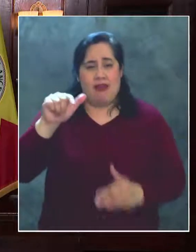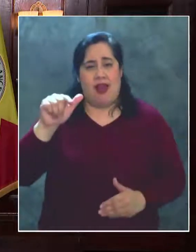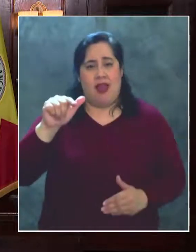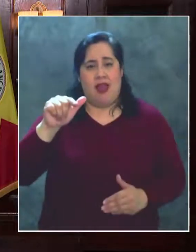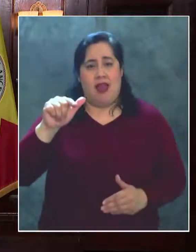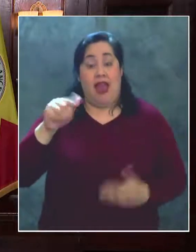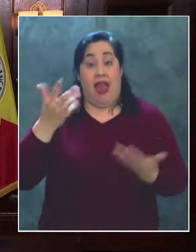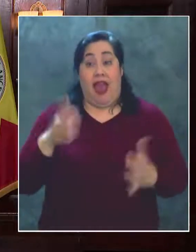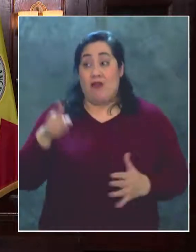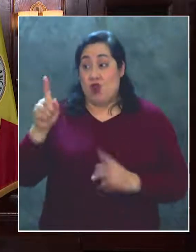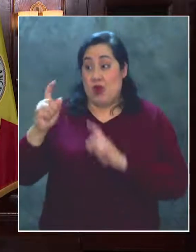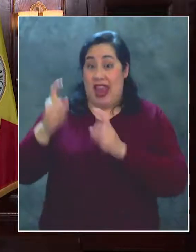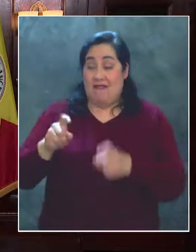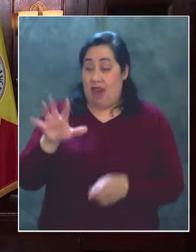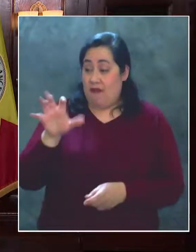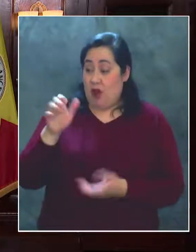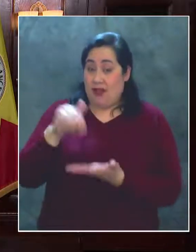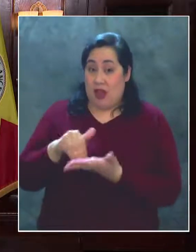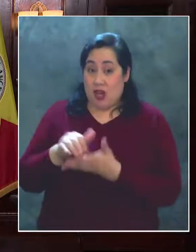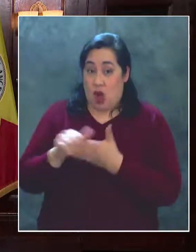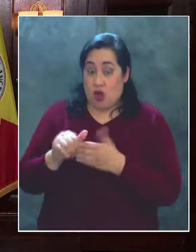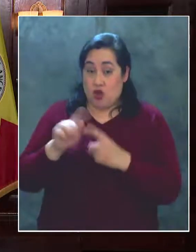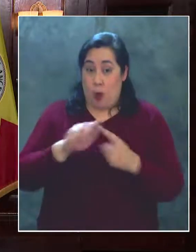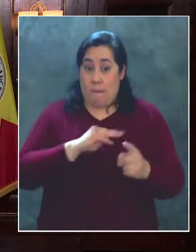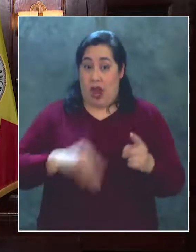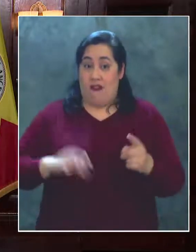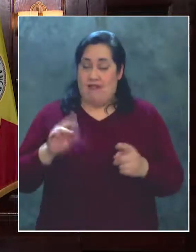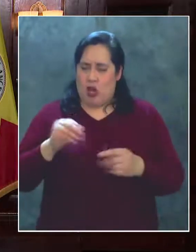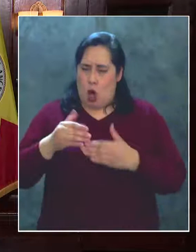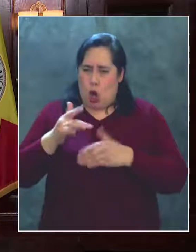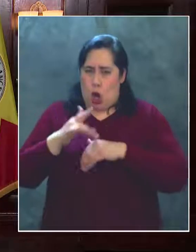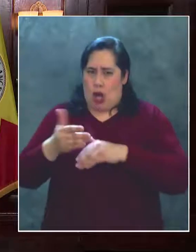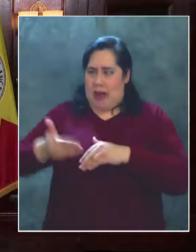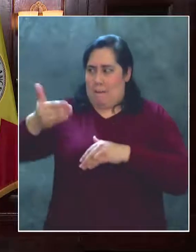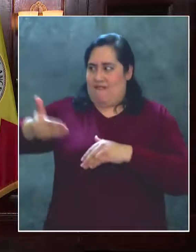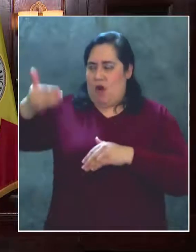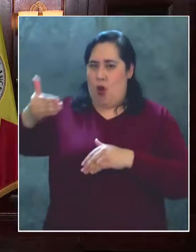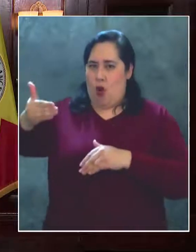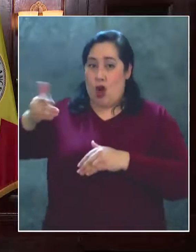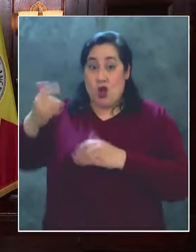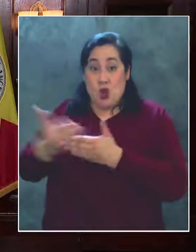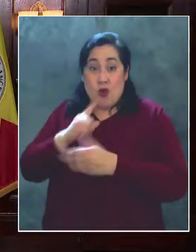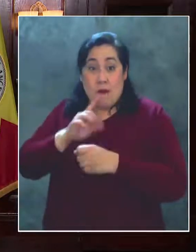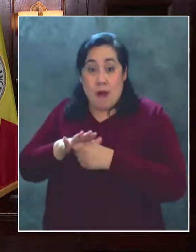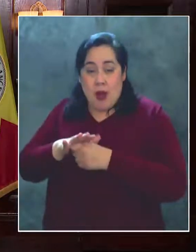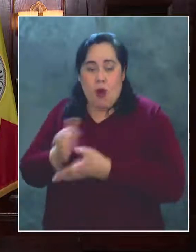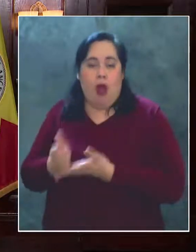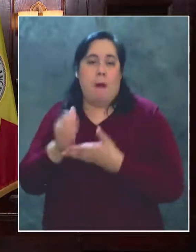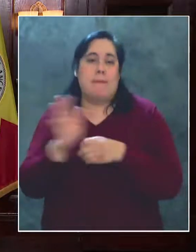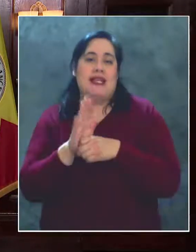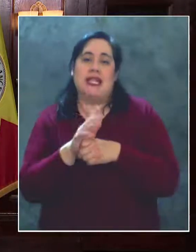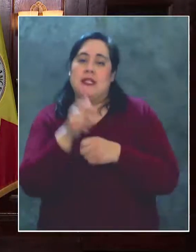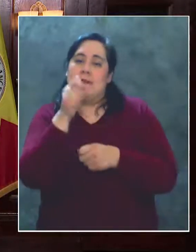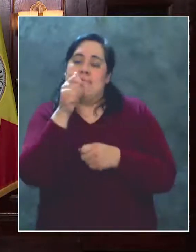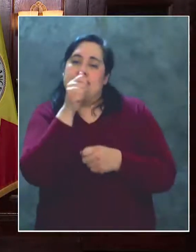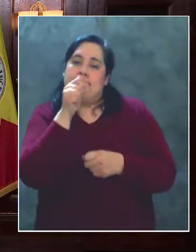NEIGHBORHOOD IN L.A.